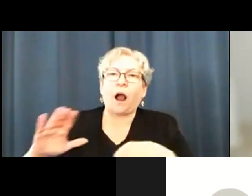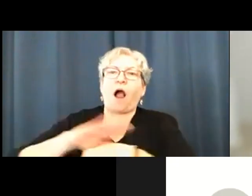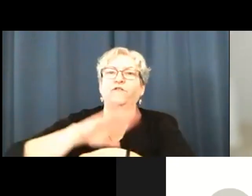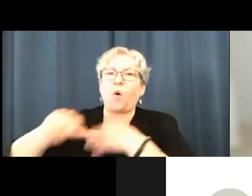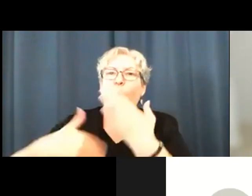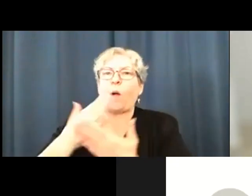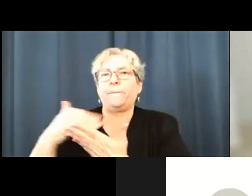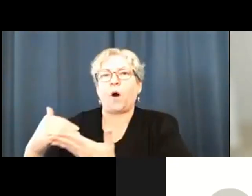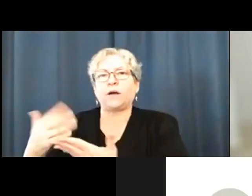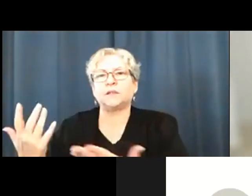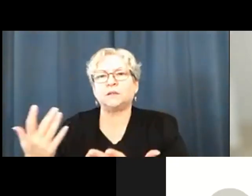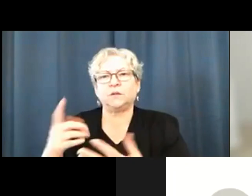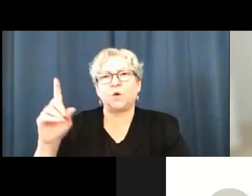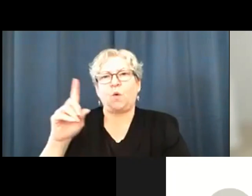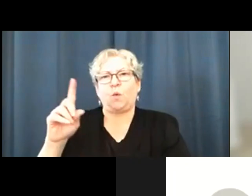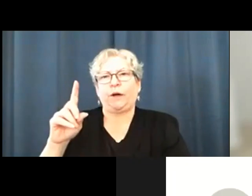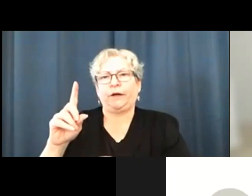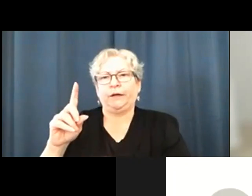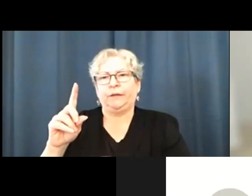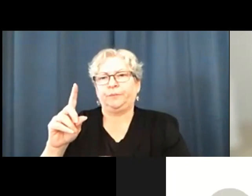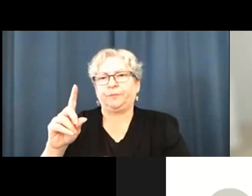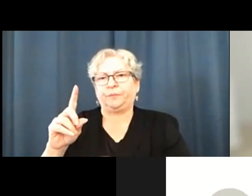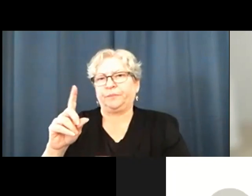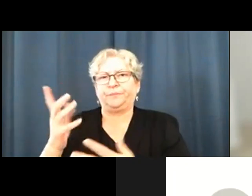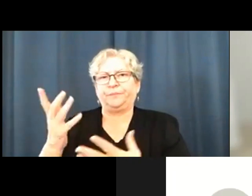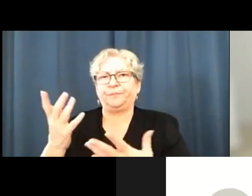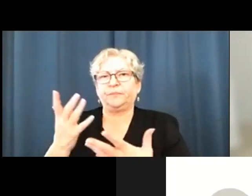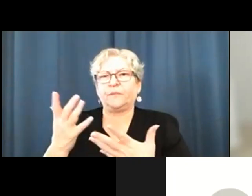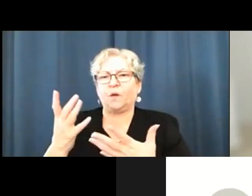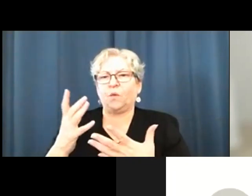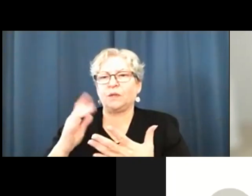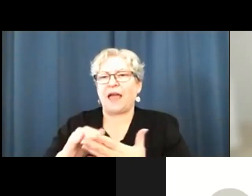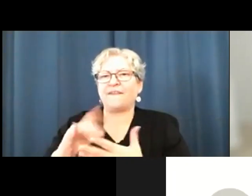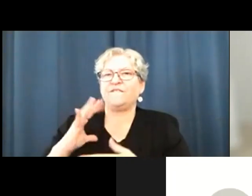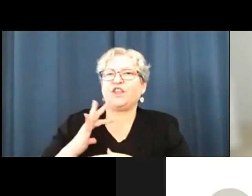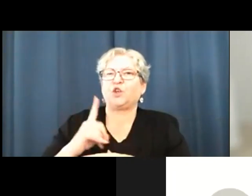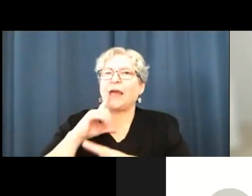but where does that lie? Those type of features that you can add to your site?